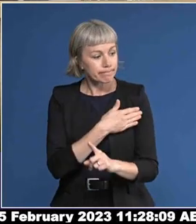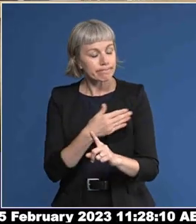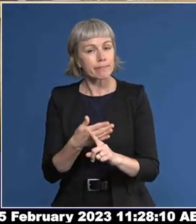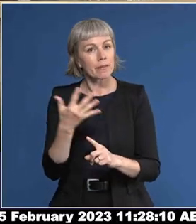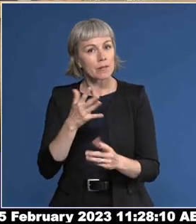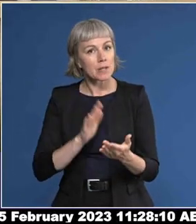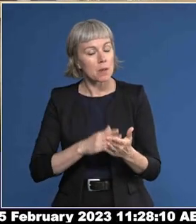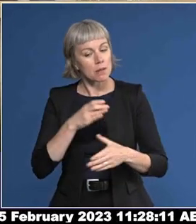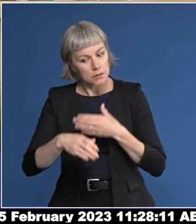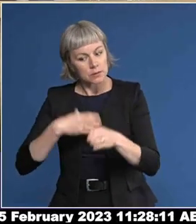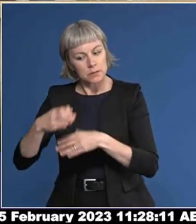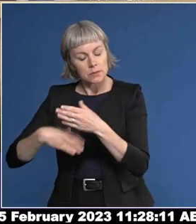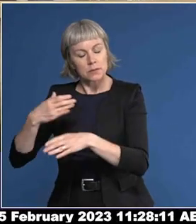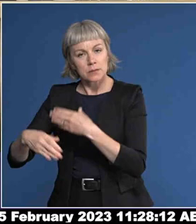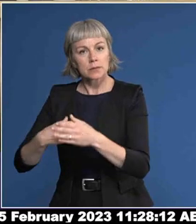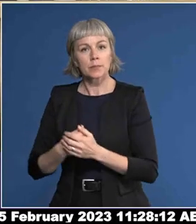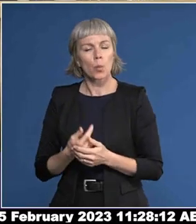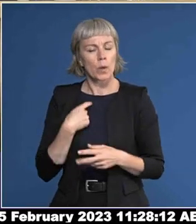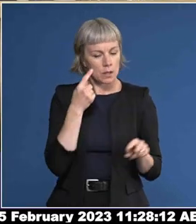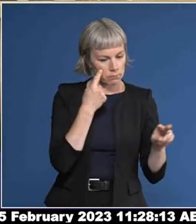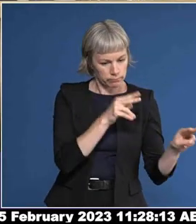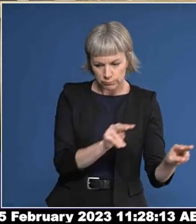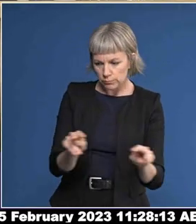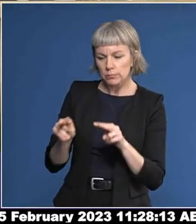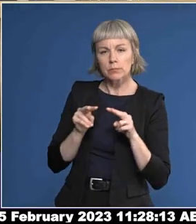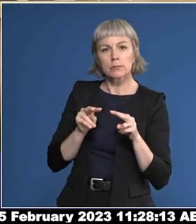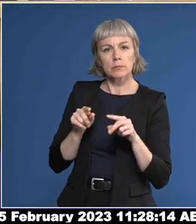review of the casual workforce and we transferred those 280 employees from casual